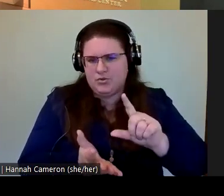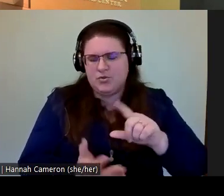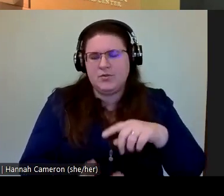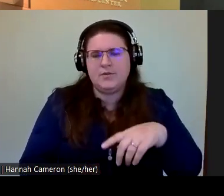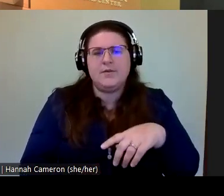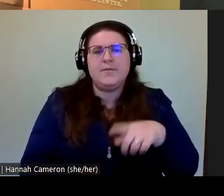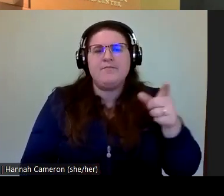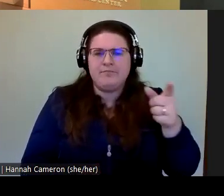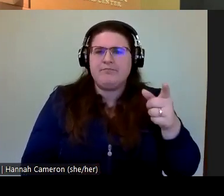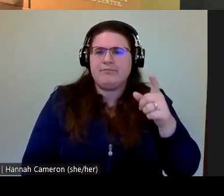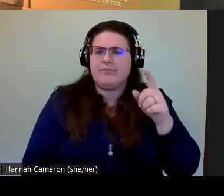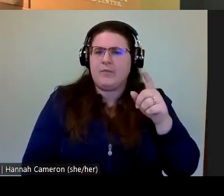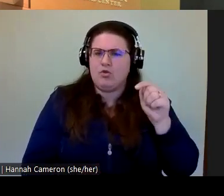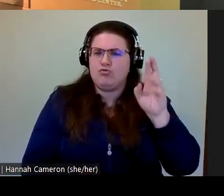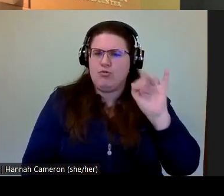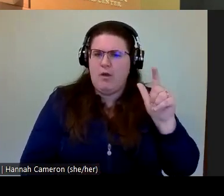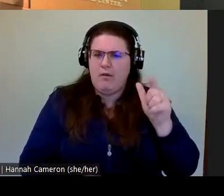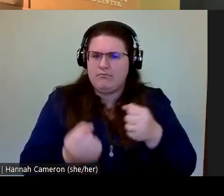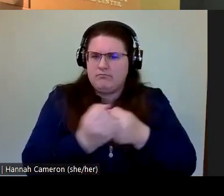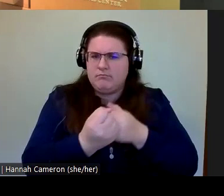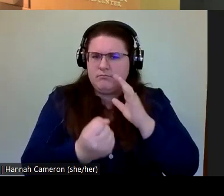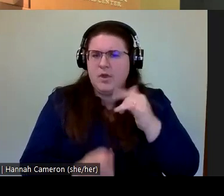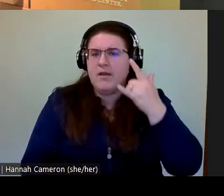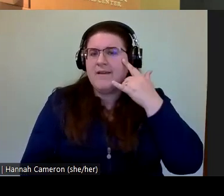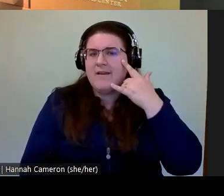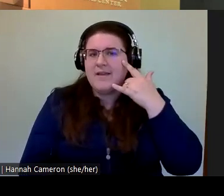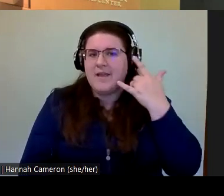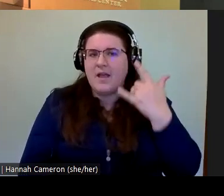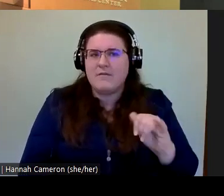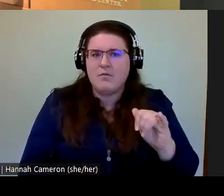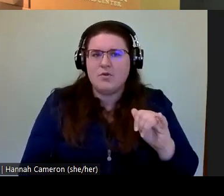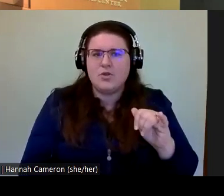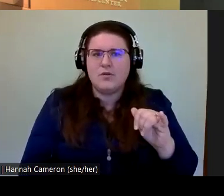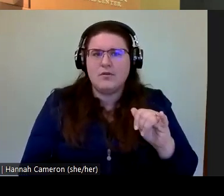trial funded by a foundation in California called the Archstone Foundation it's called the care